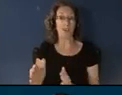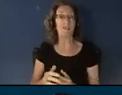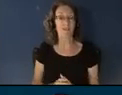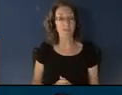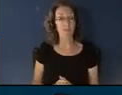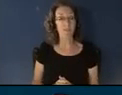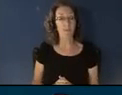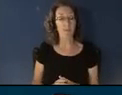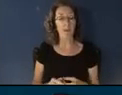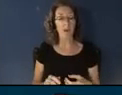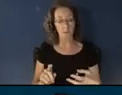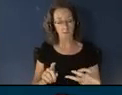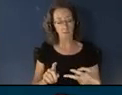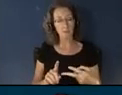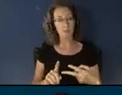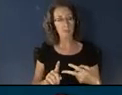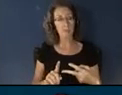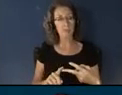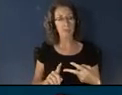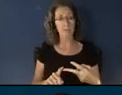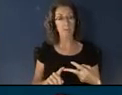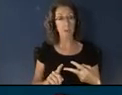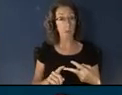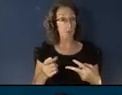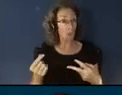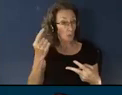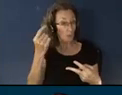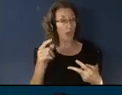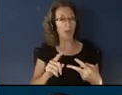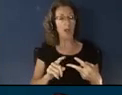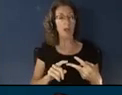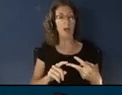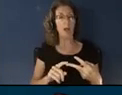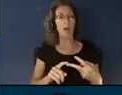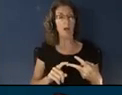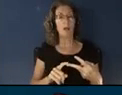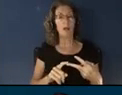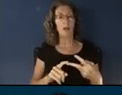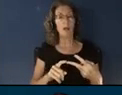Next thing I would uh you need to consider is putting like a text only only alternative